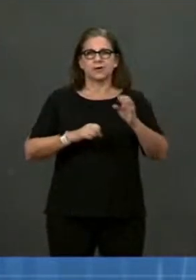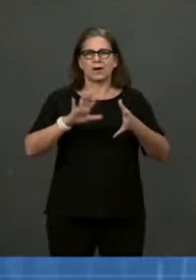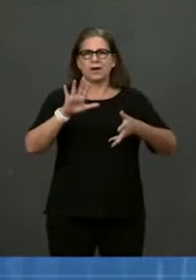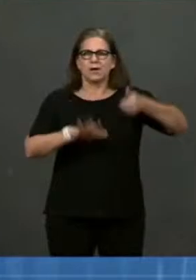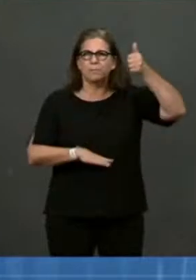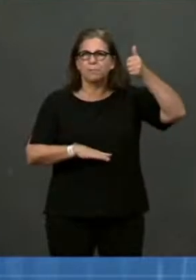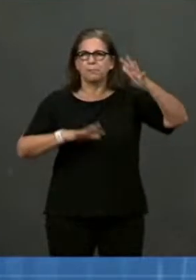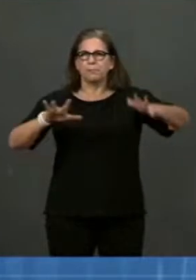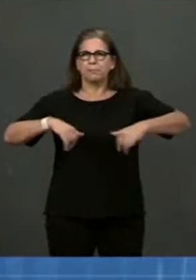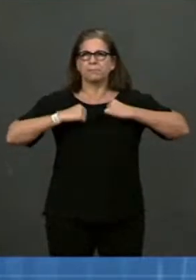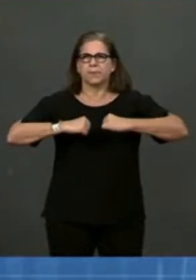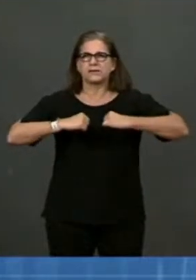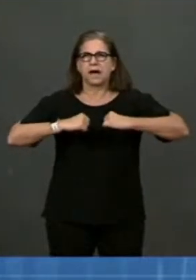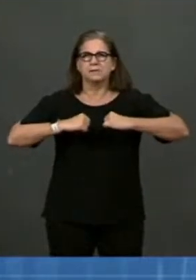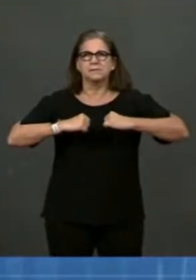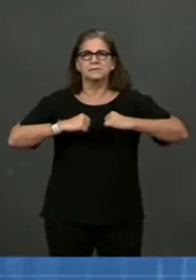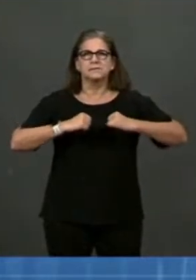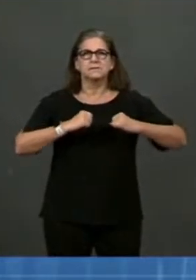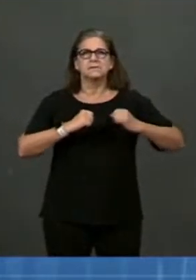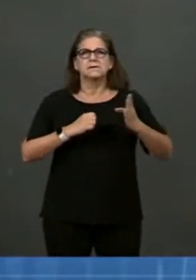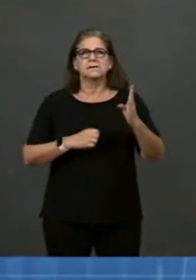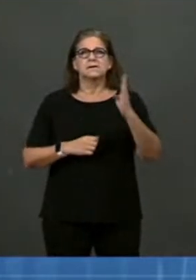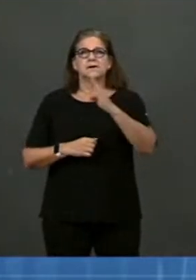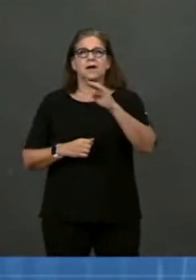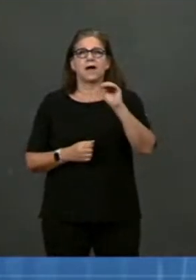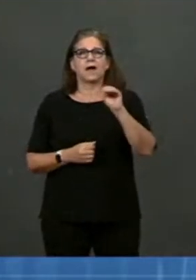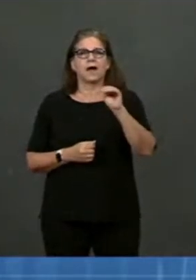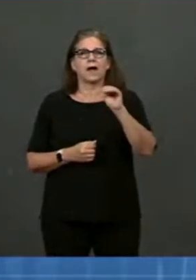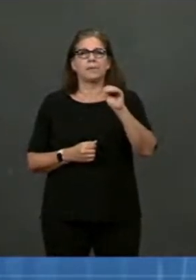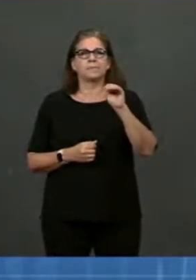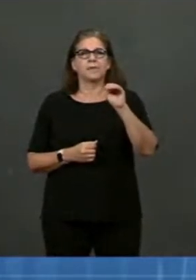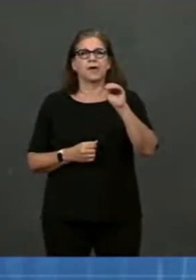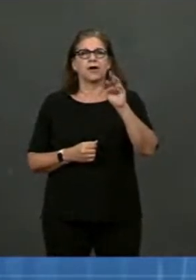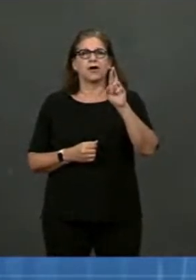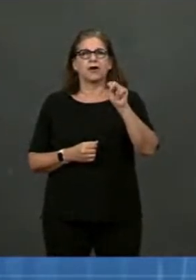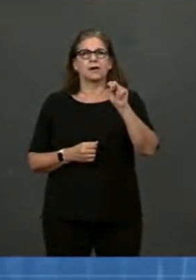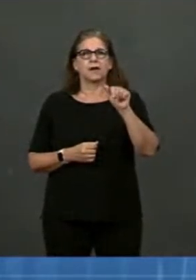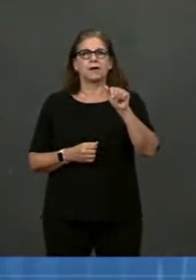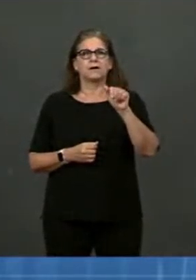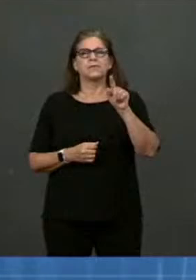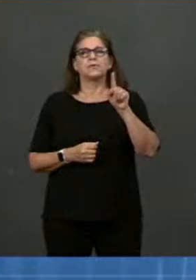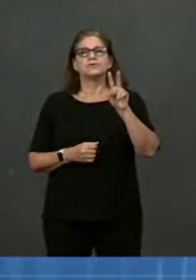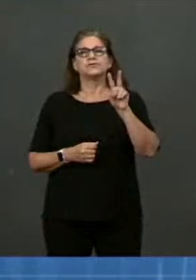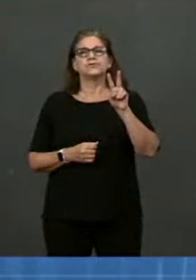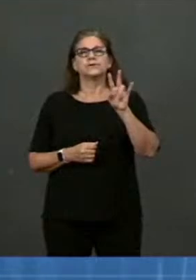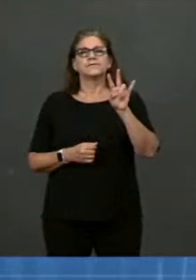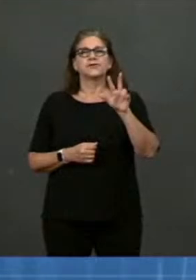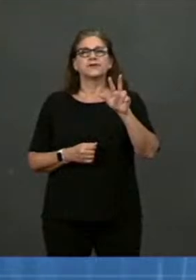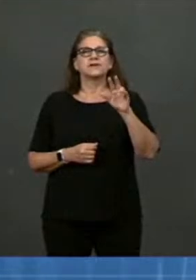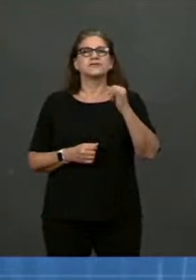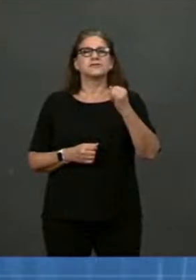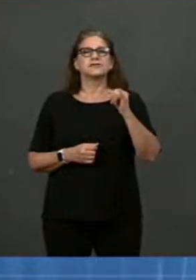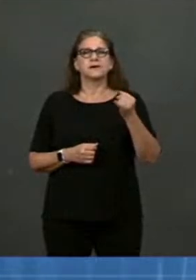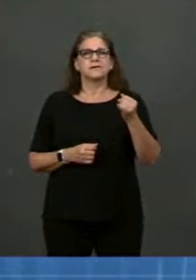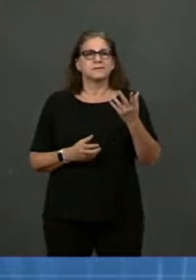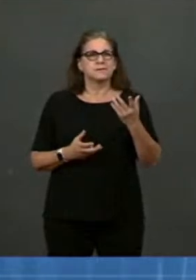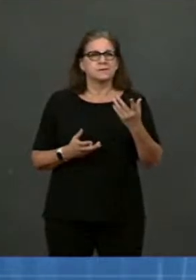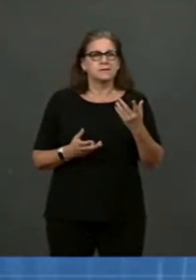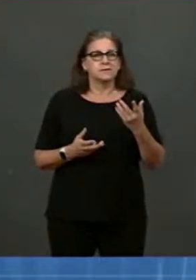TIGHTER UP 76 FOLD. IF YOU GO DOWN TO THE NEXT